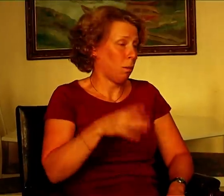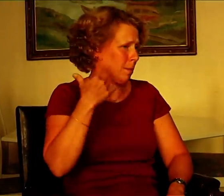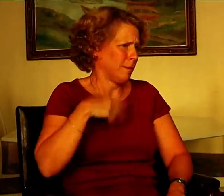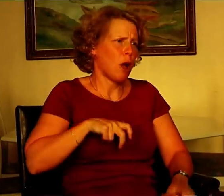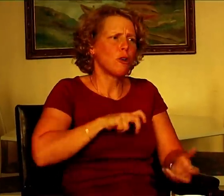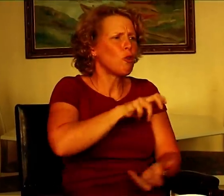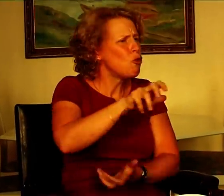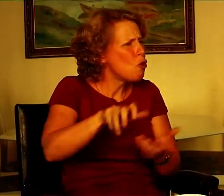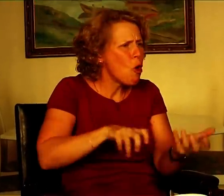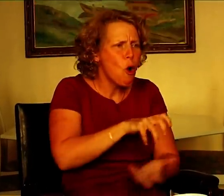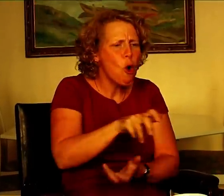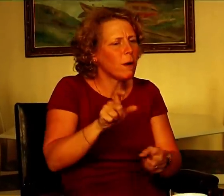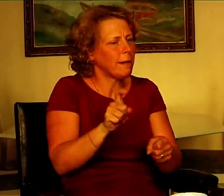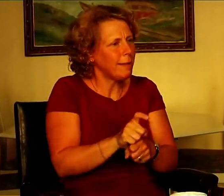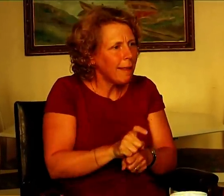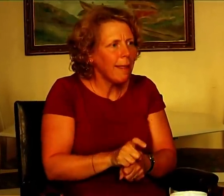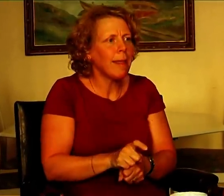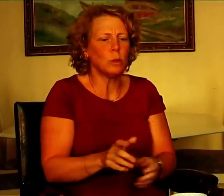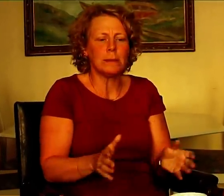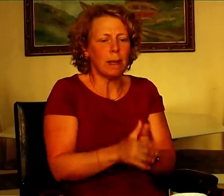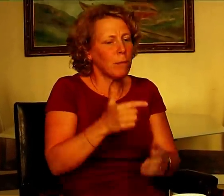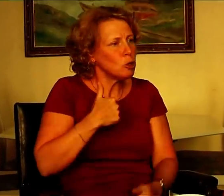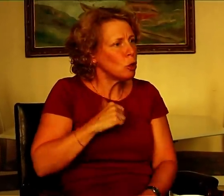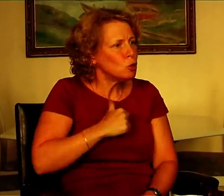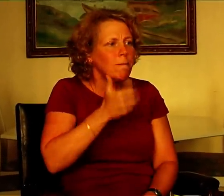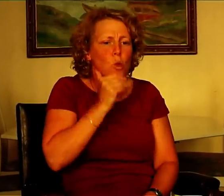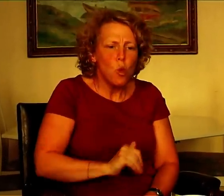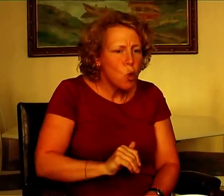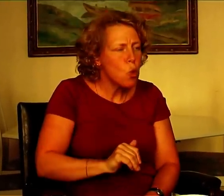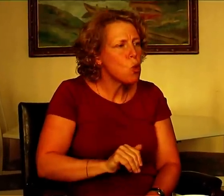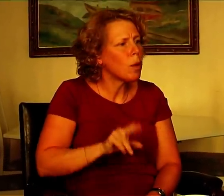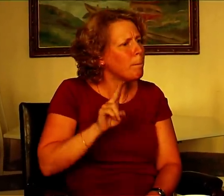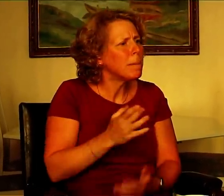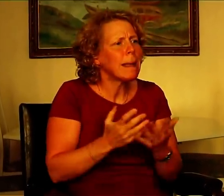It was also a very messy time and I was so young.